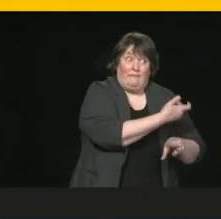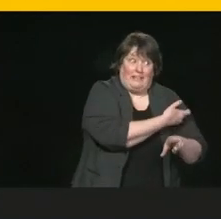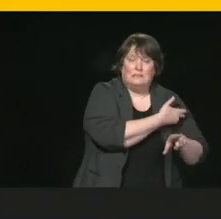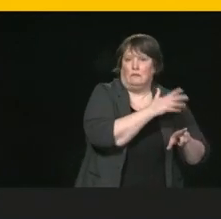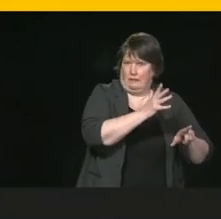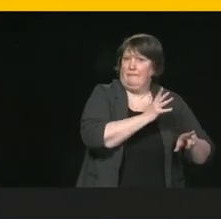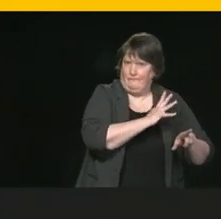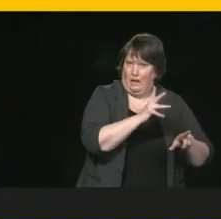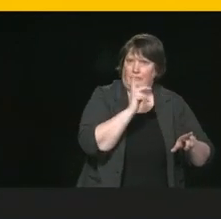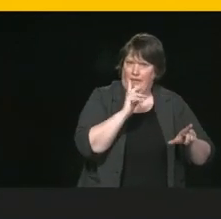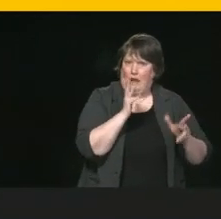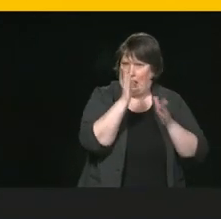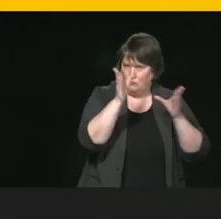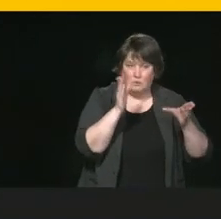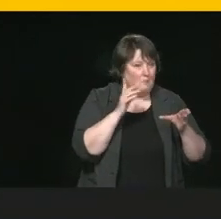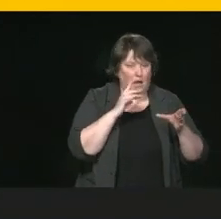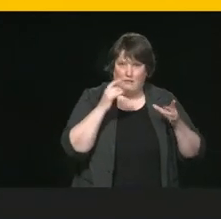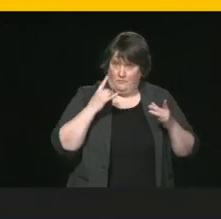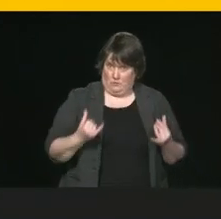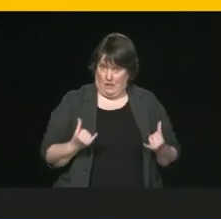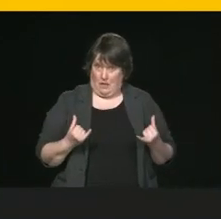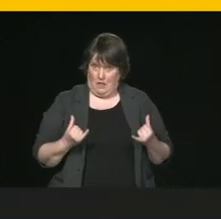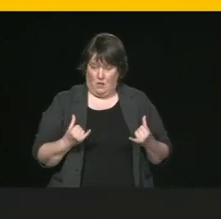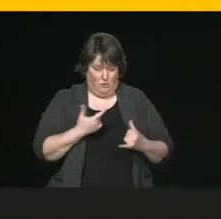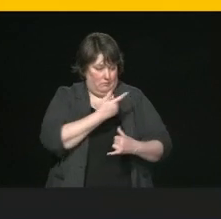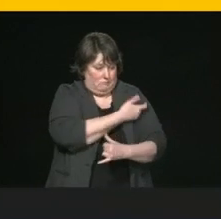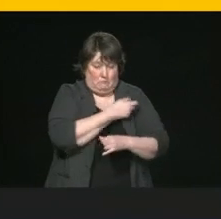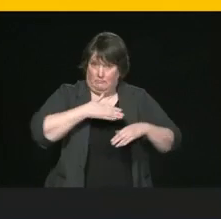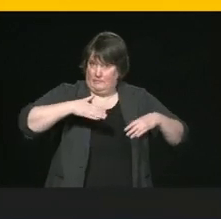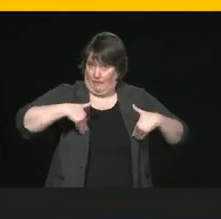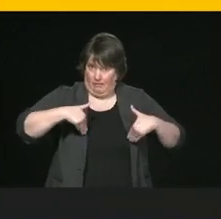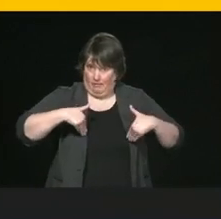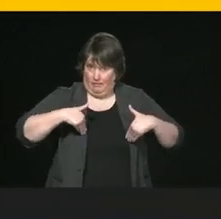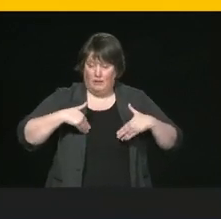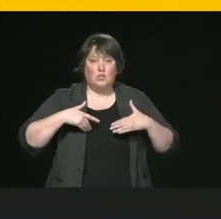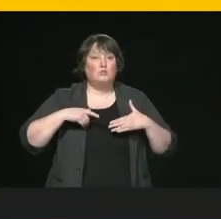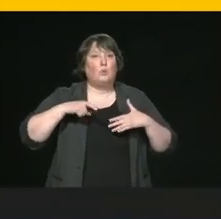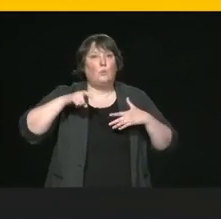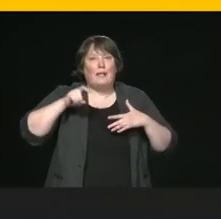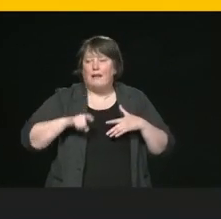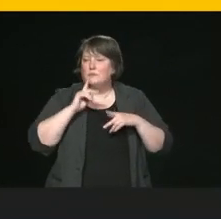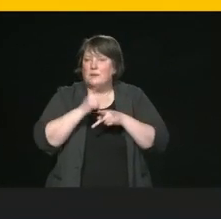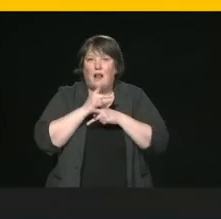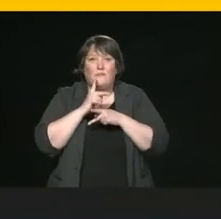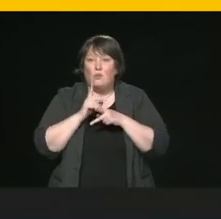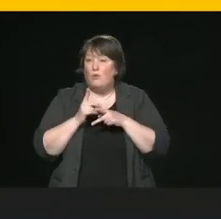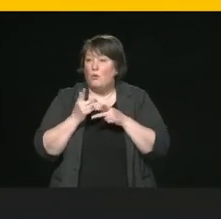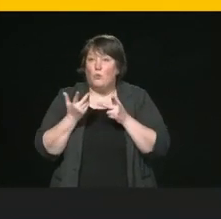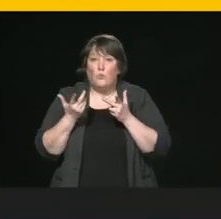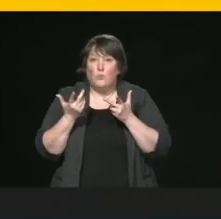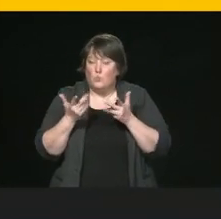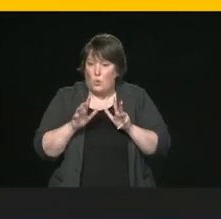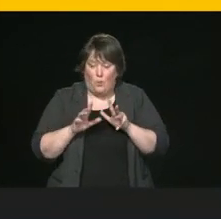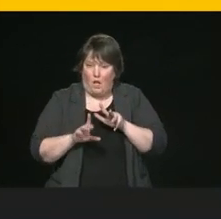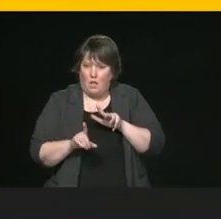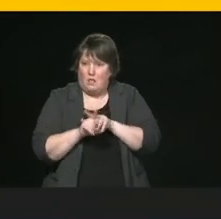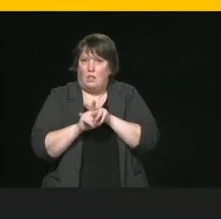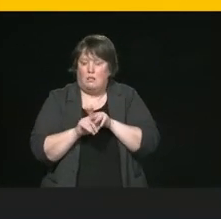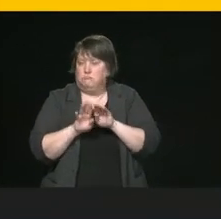VACCINE FOR COVID-19, WE ARE GOING TO HAVE TO REMAIN EXTREMELY VIGILANT AS A WORLD,